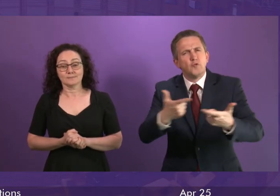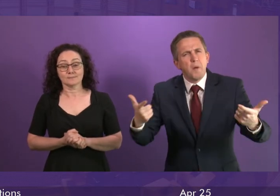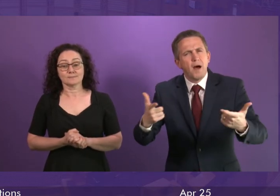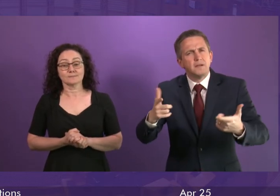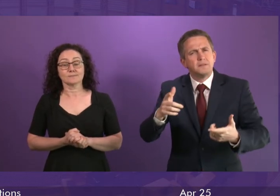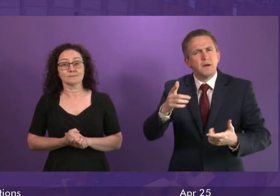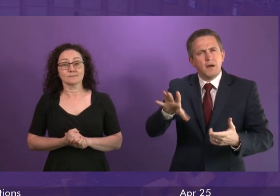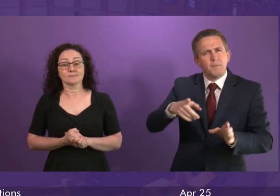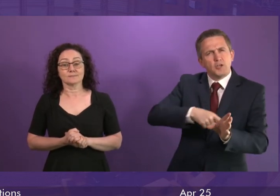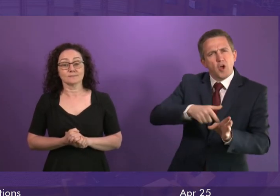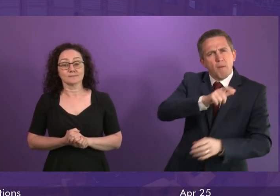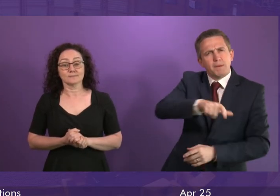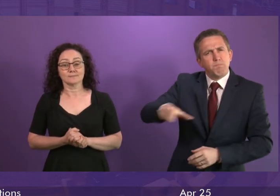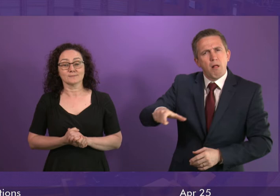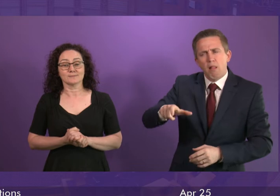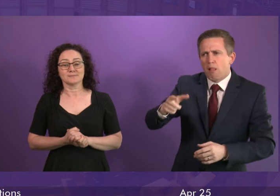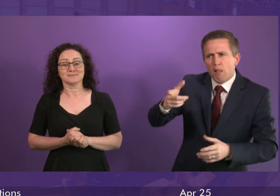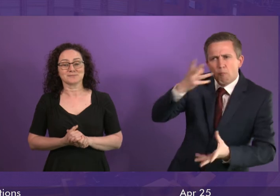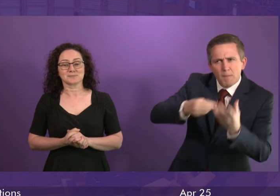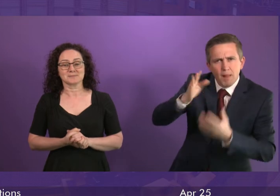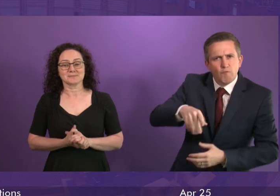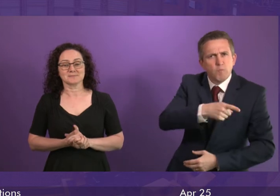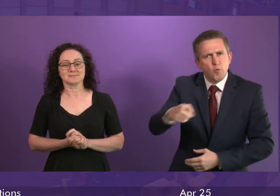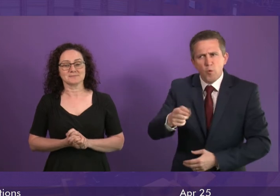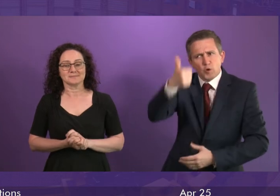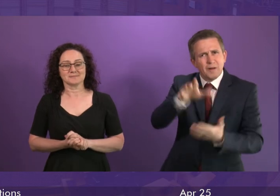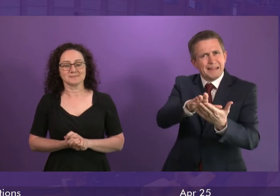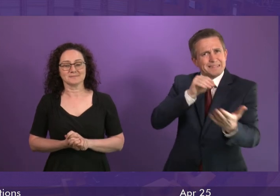about the lessons that young people might learn. Please set an example to those young